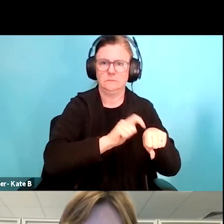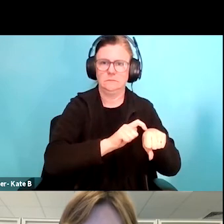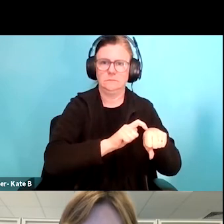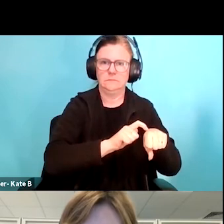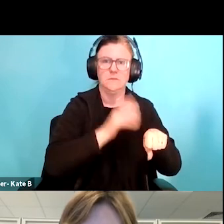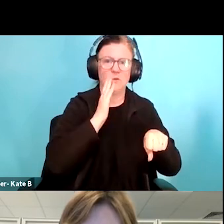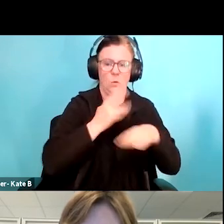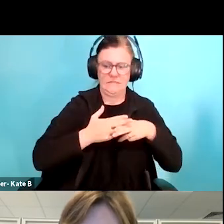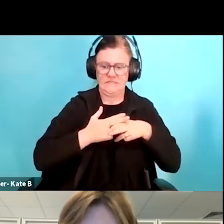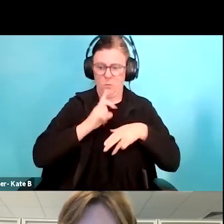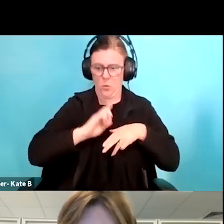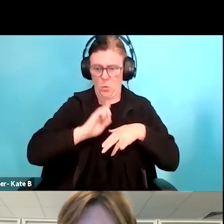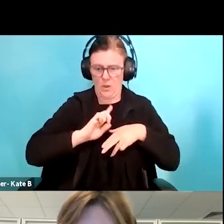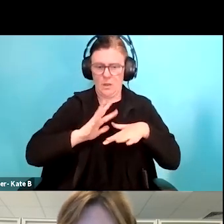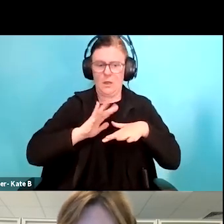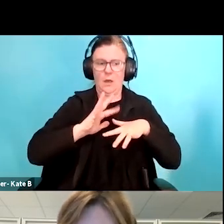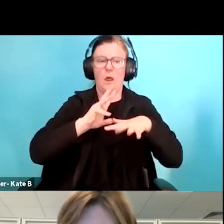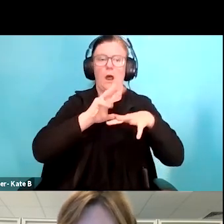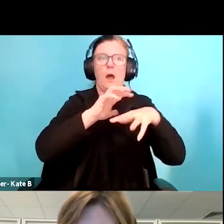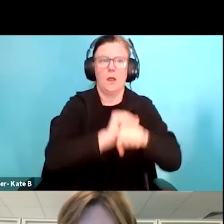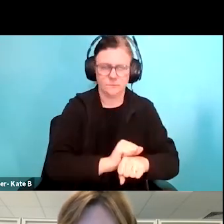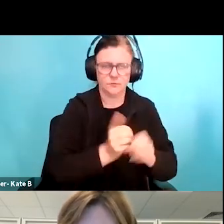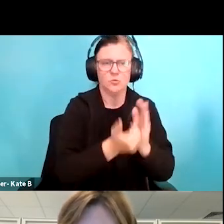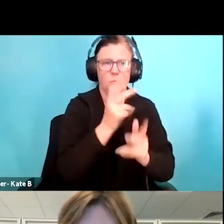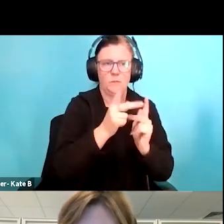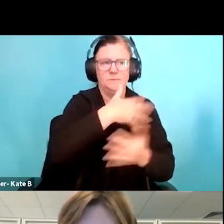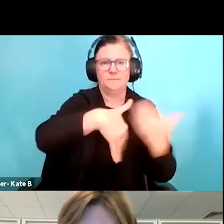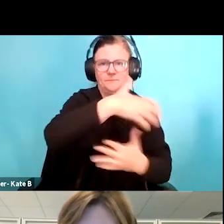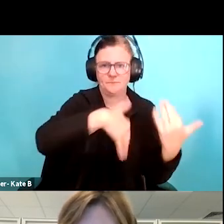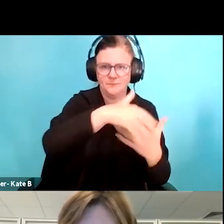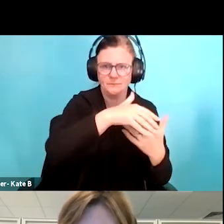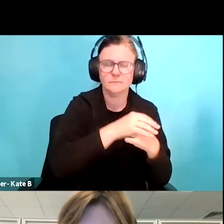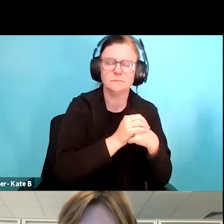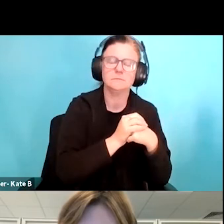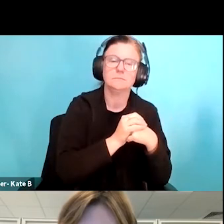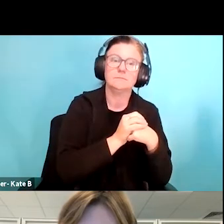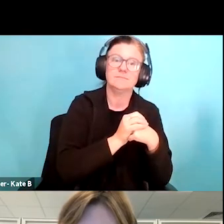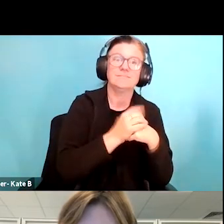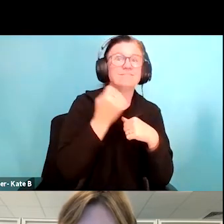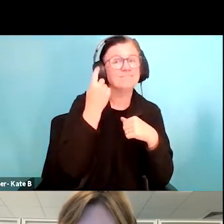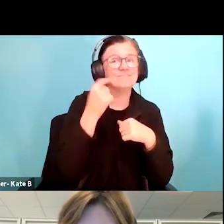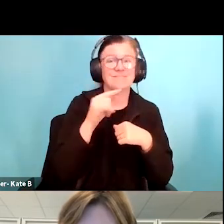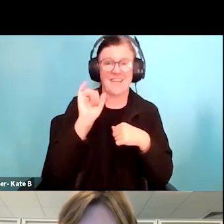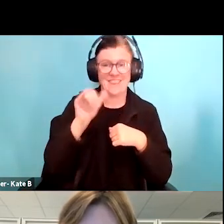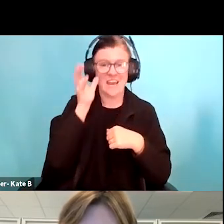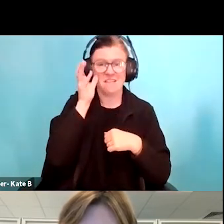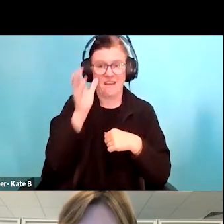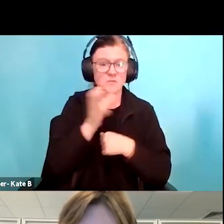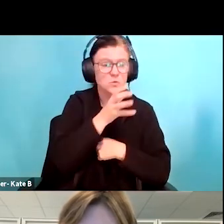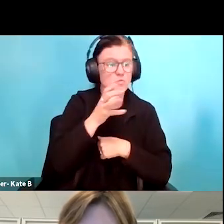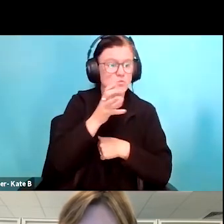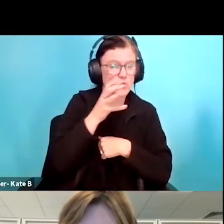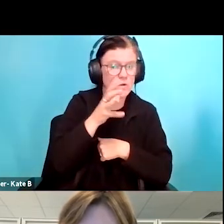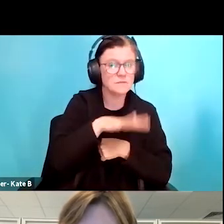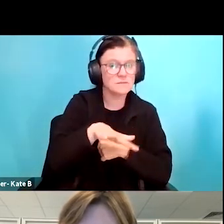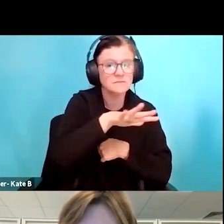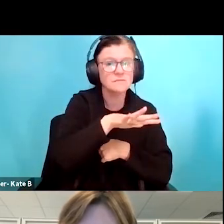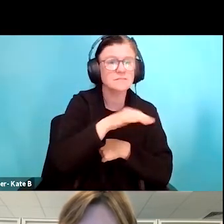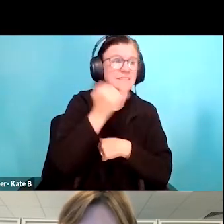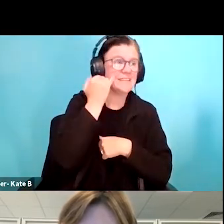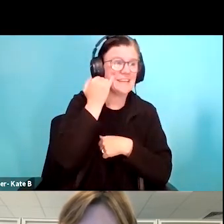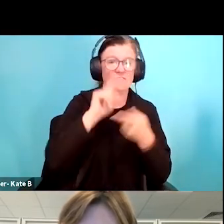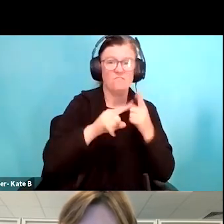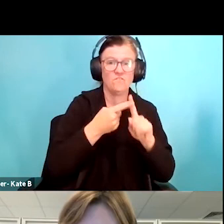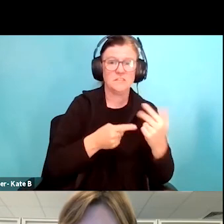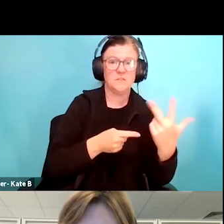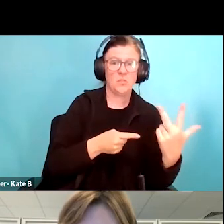into not feeling lonely. And for rural people if you have a support network of three versus five